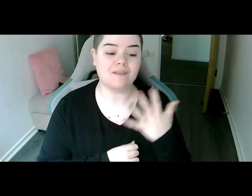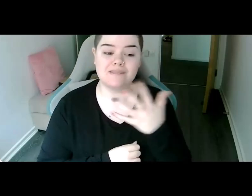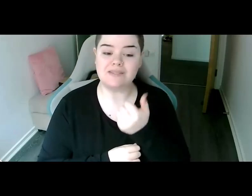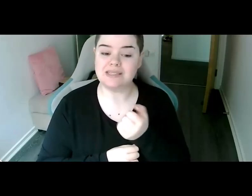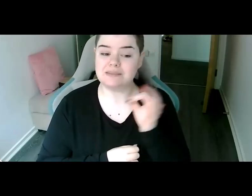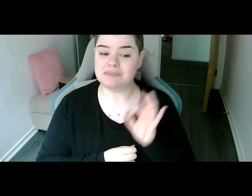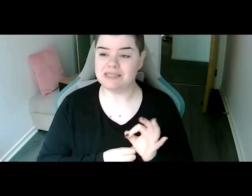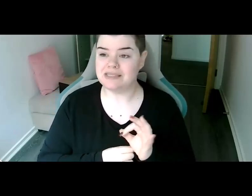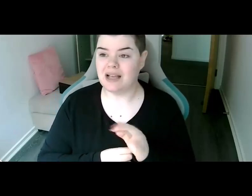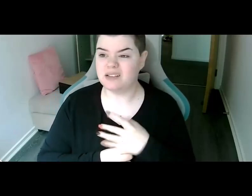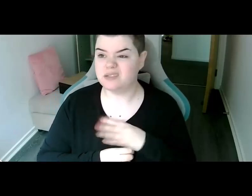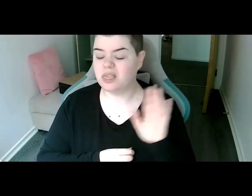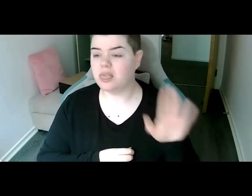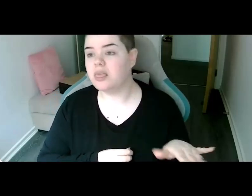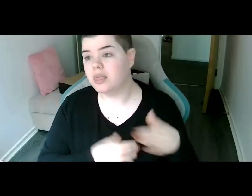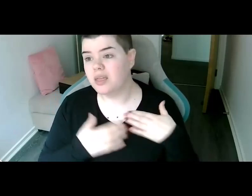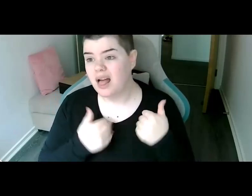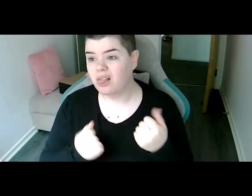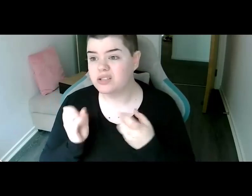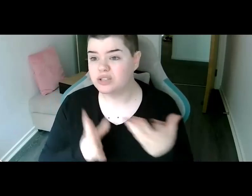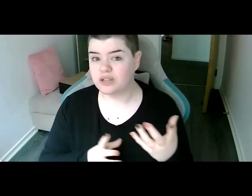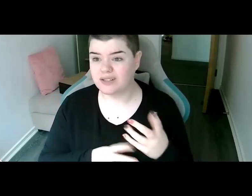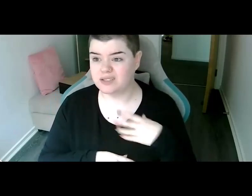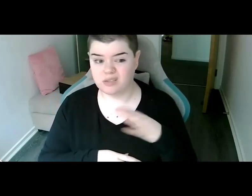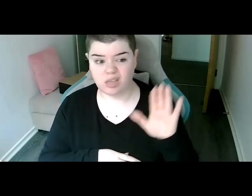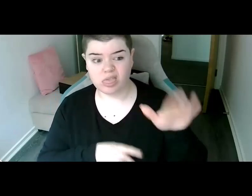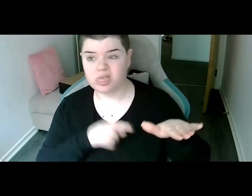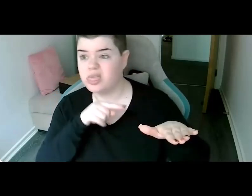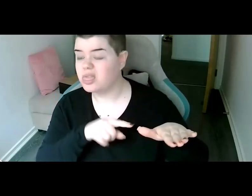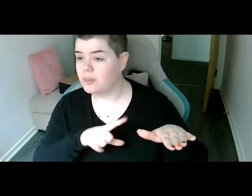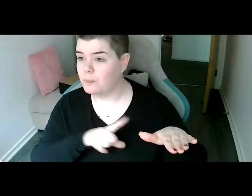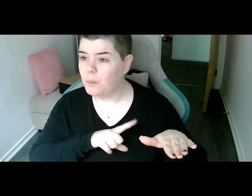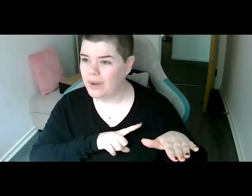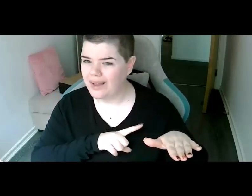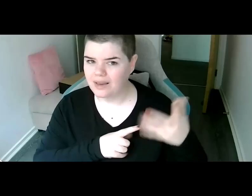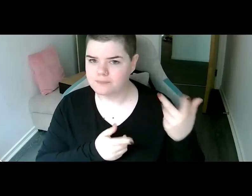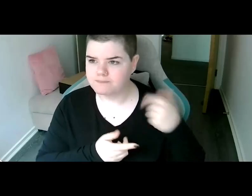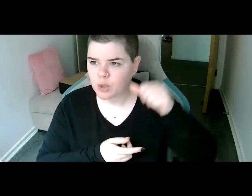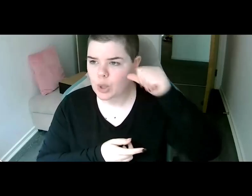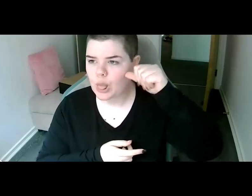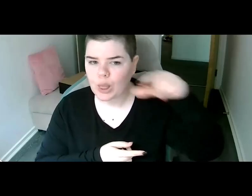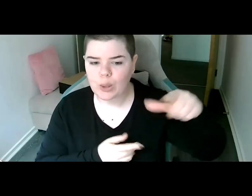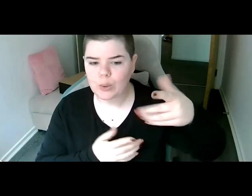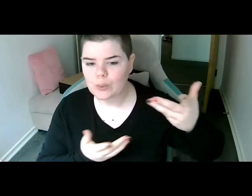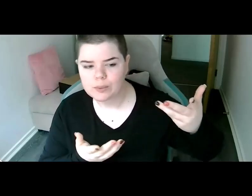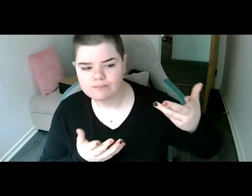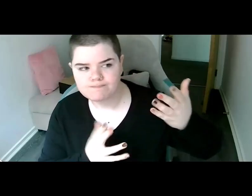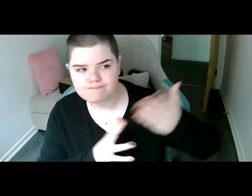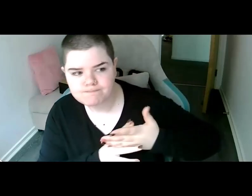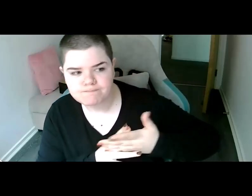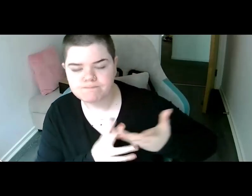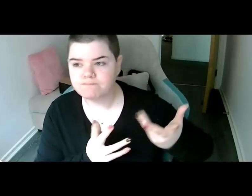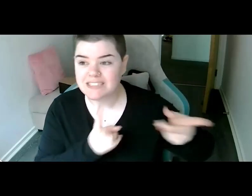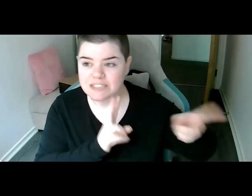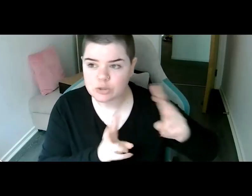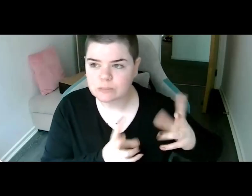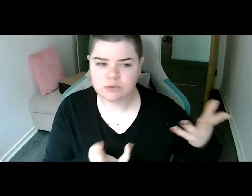45% is quite high number. And then 56% of deaf people actually don't even engage with health care services